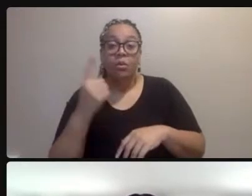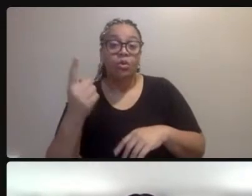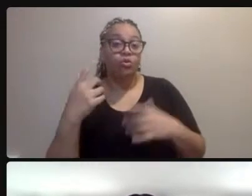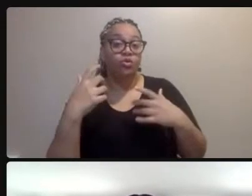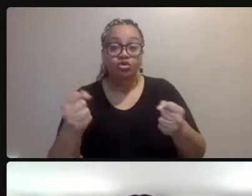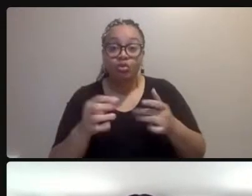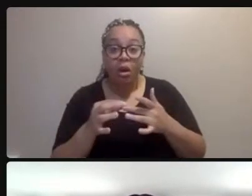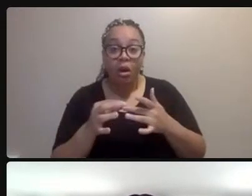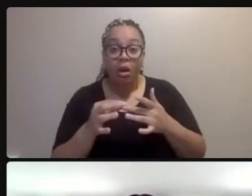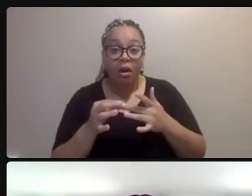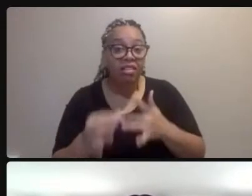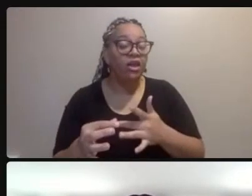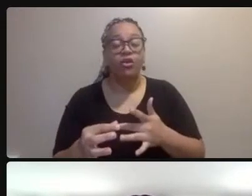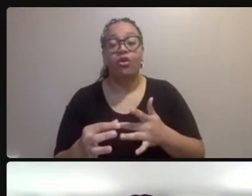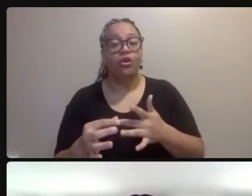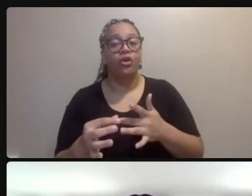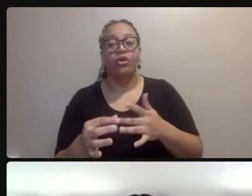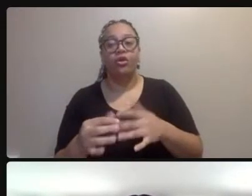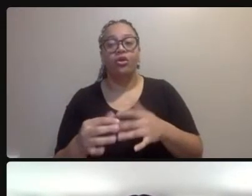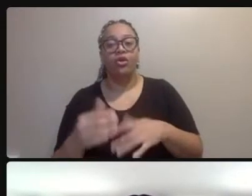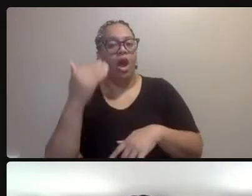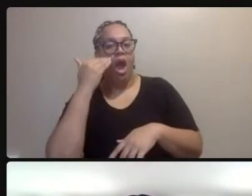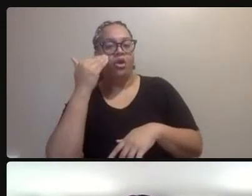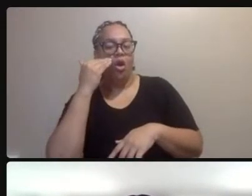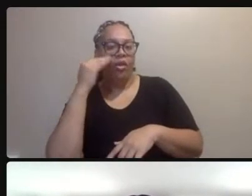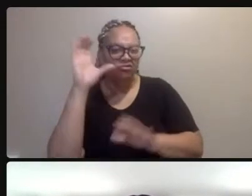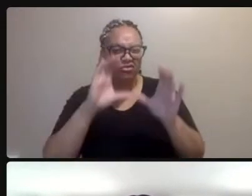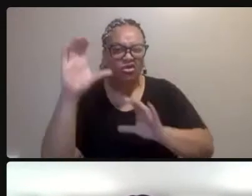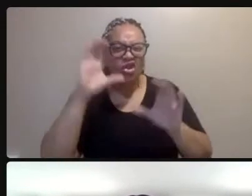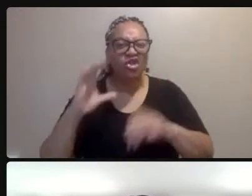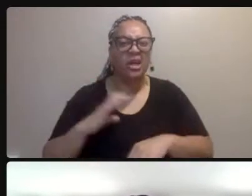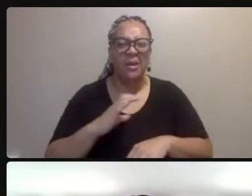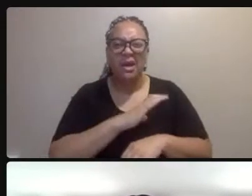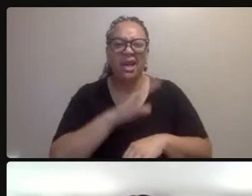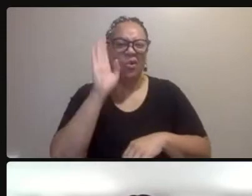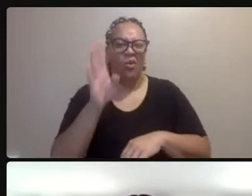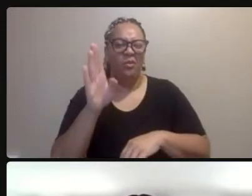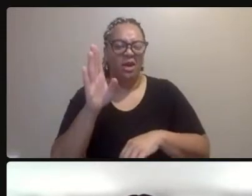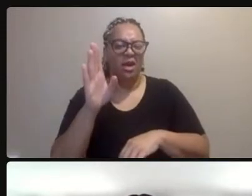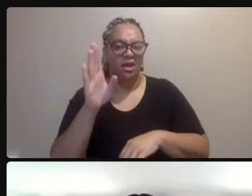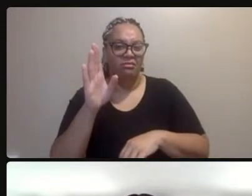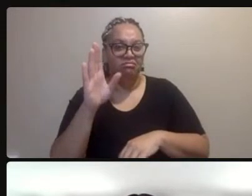SUPERINTENDENT AND SOMEONE WHO